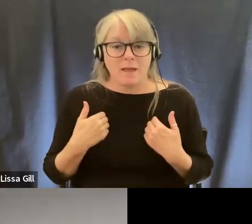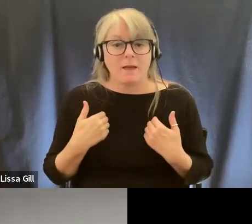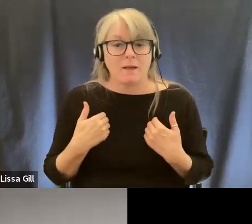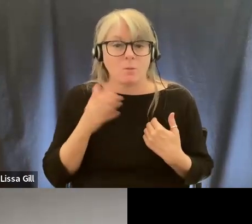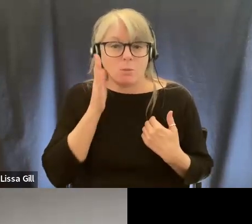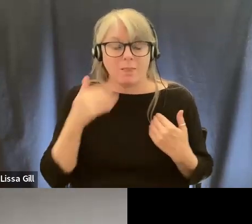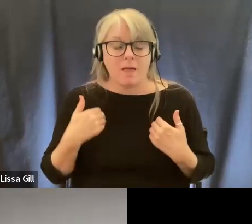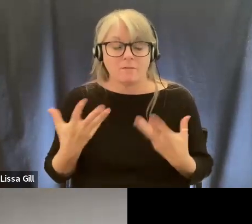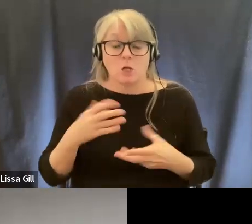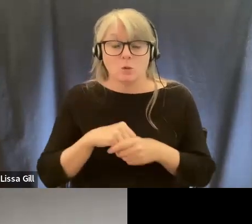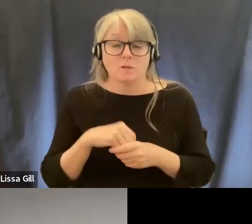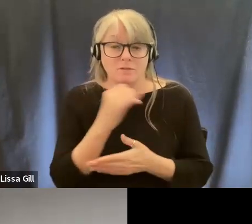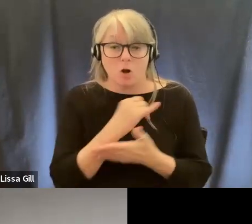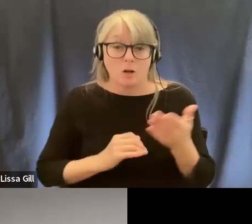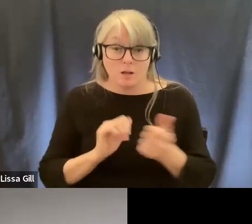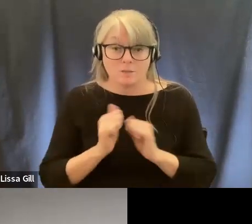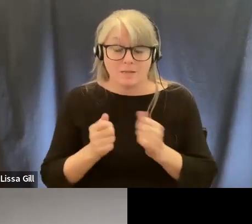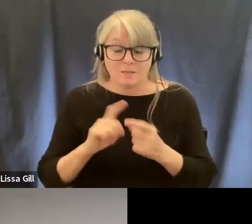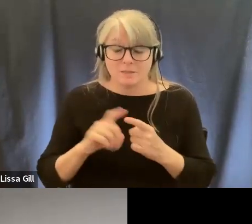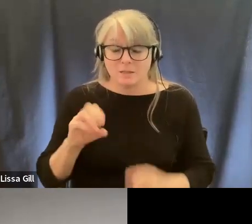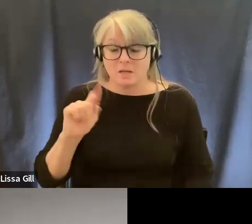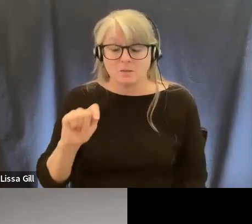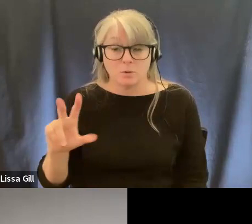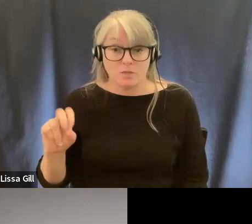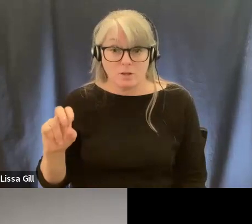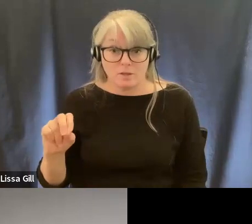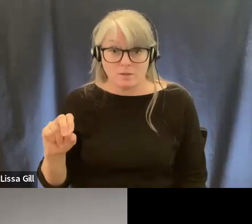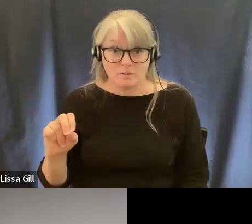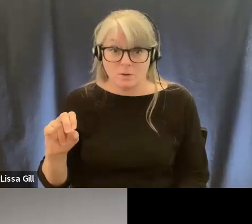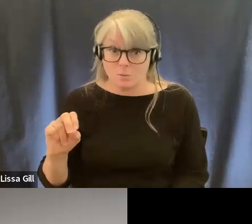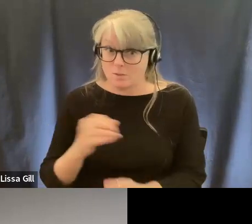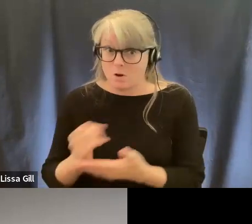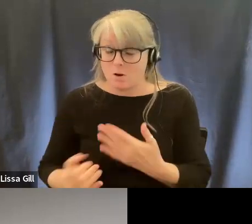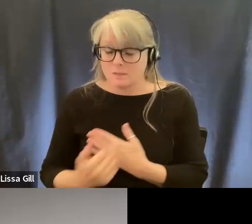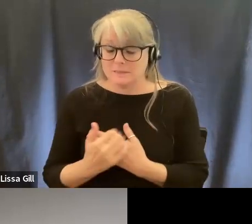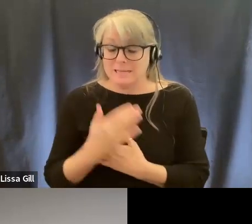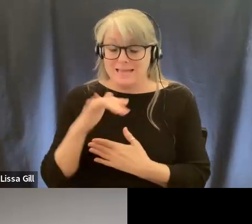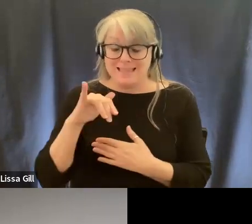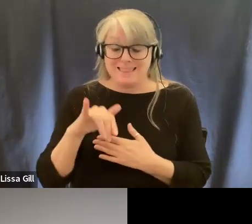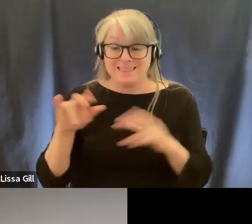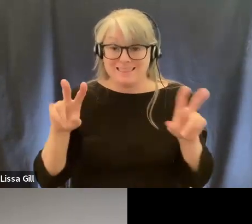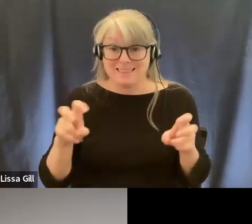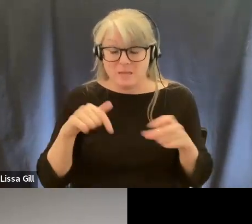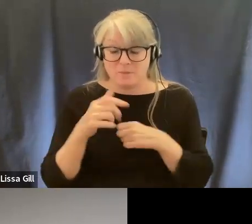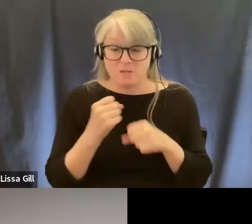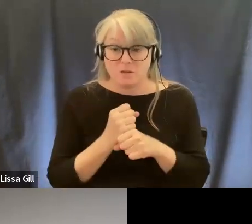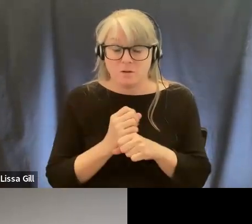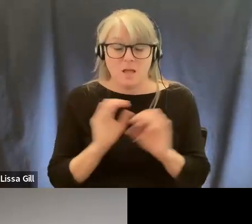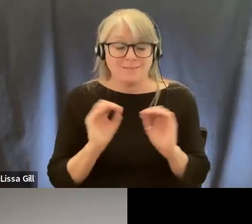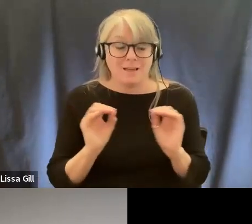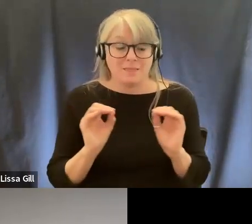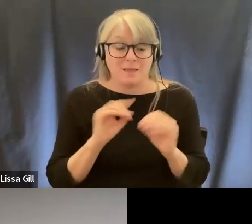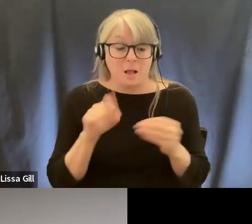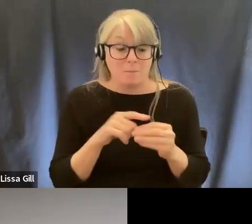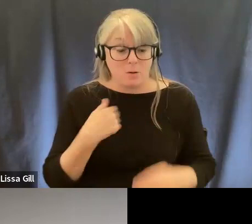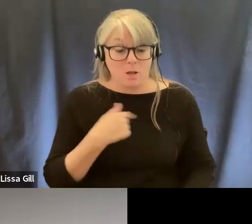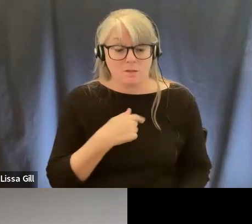You even until October thirtieth to submit the work. This year's theme is Nothing About Us Without Us, which is My absolute favorite.